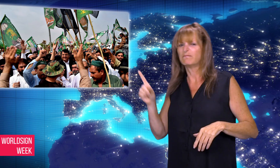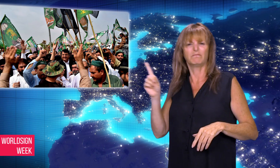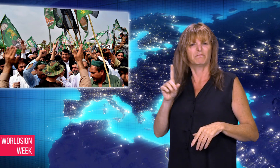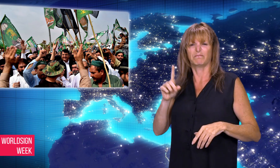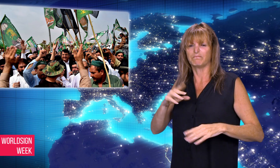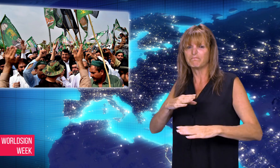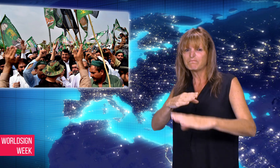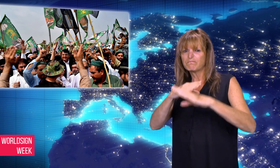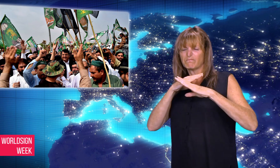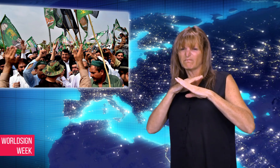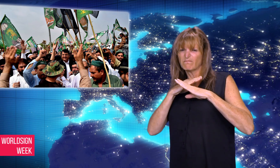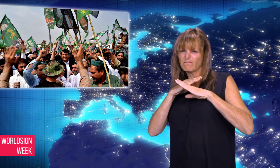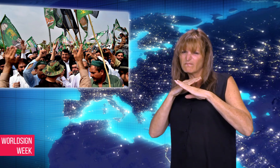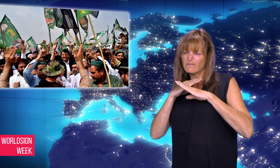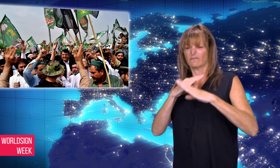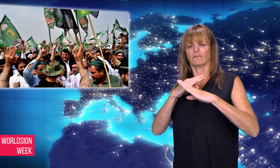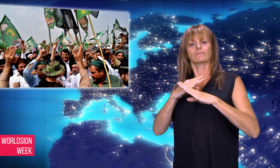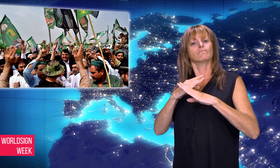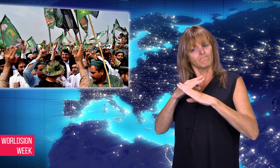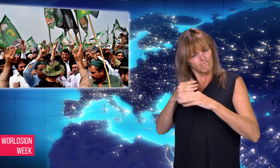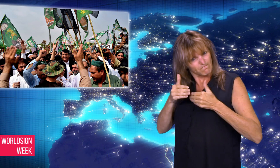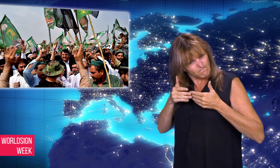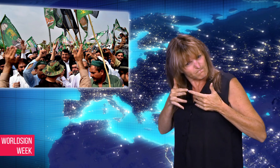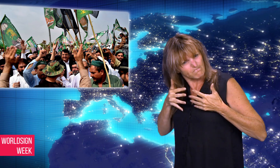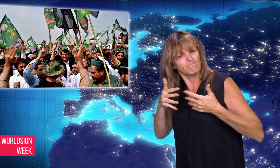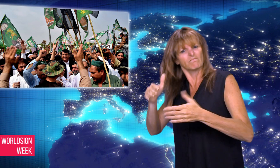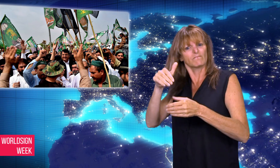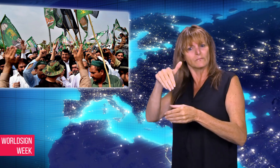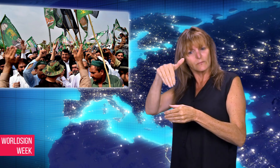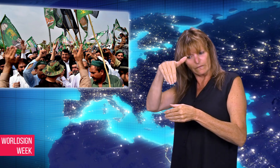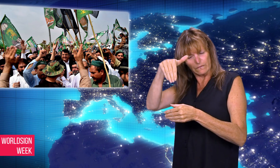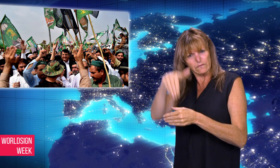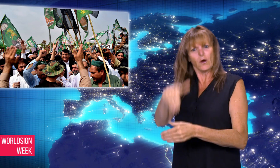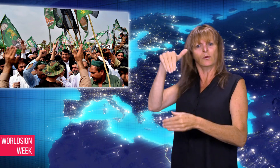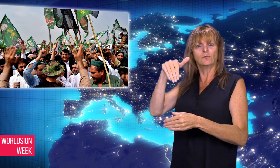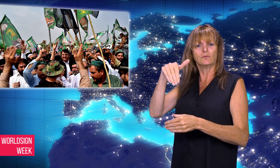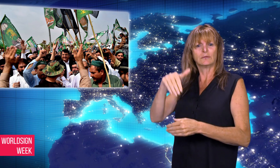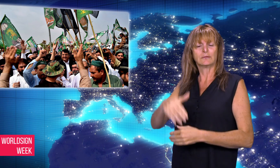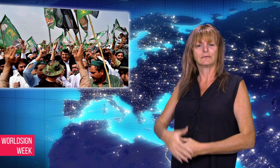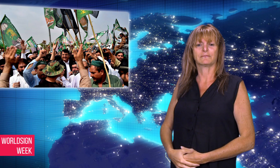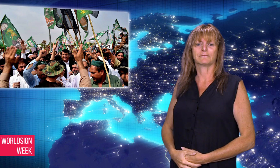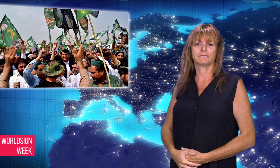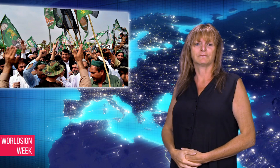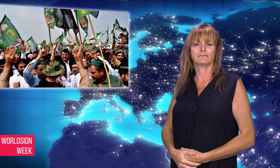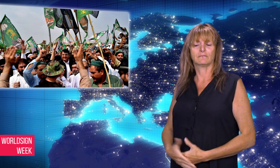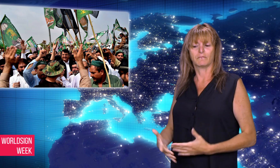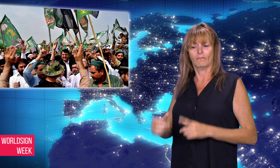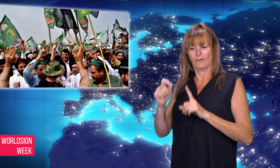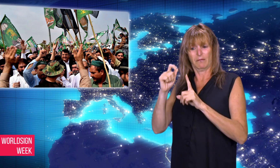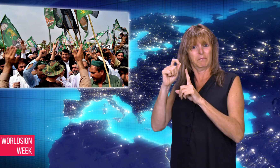international right groups have